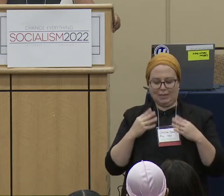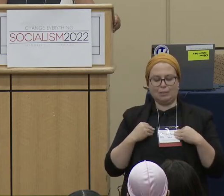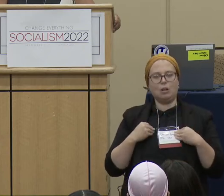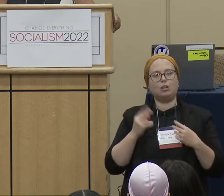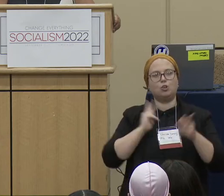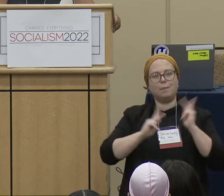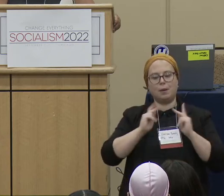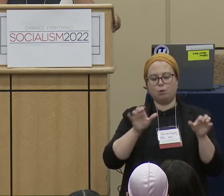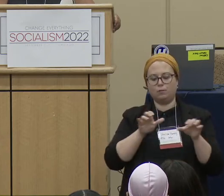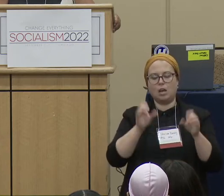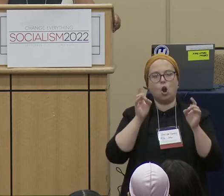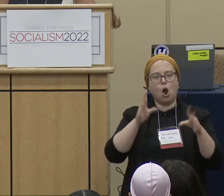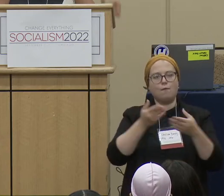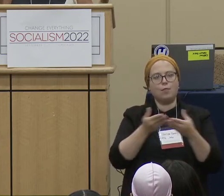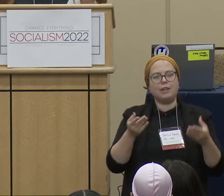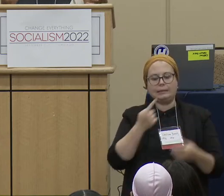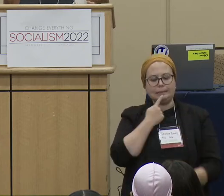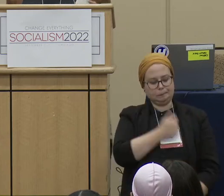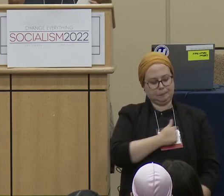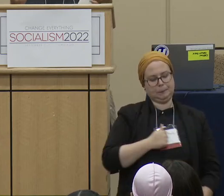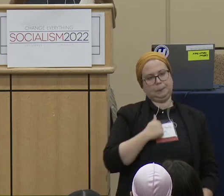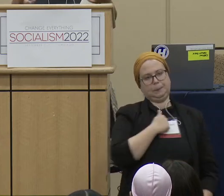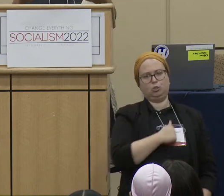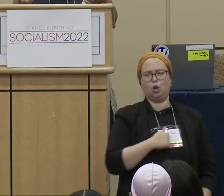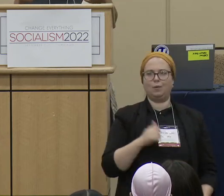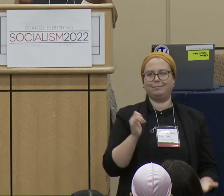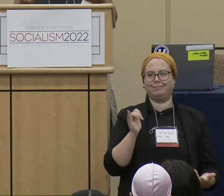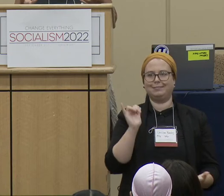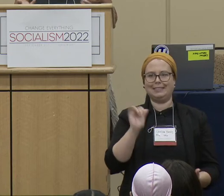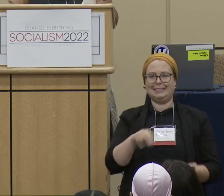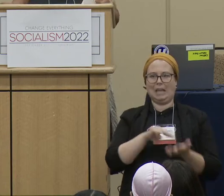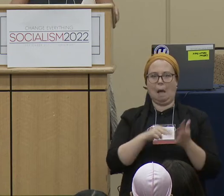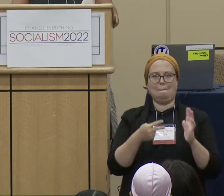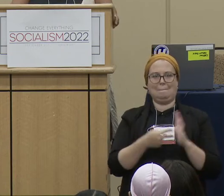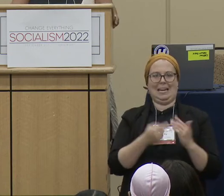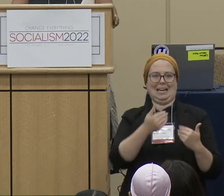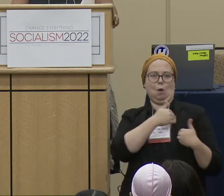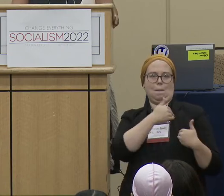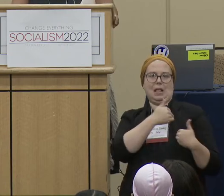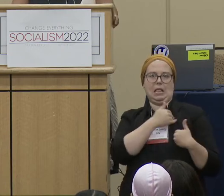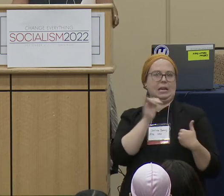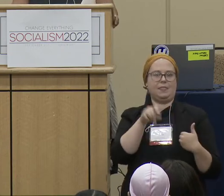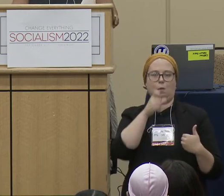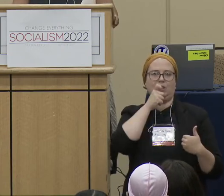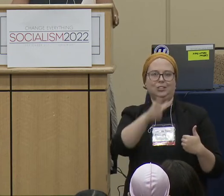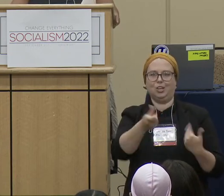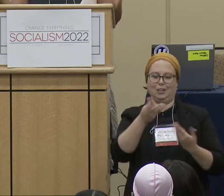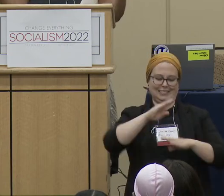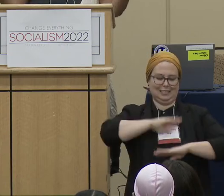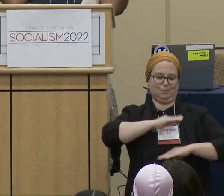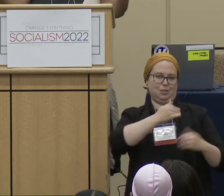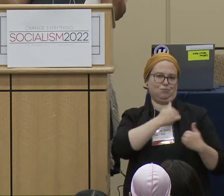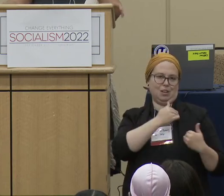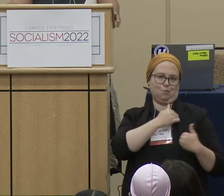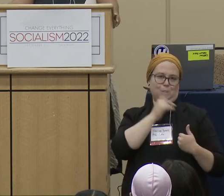people who had done very, very horrible things basically said they were sorry and is that accountability. That was not a